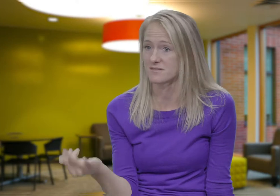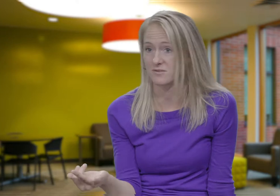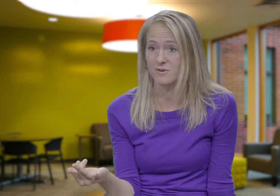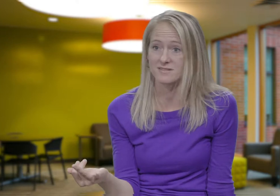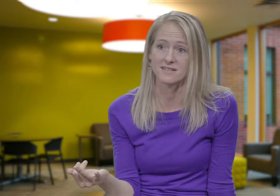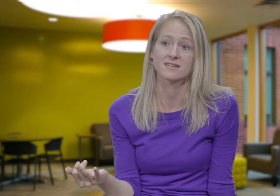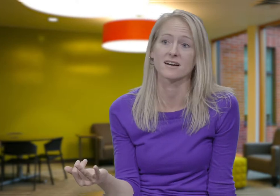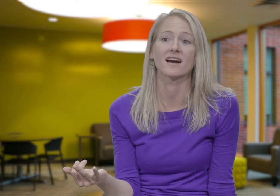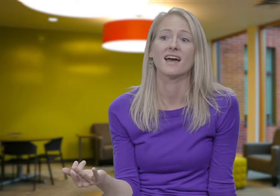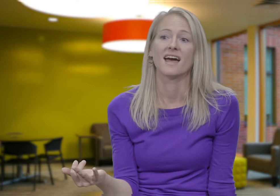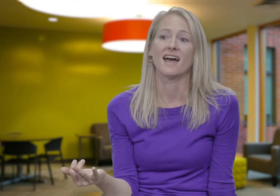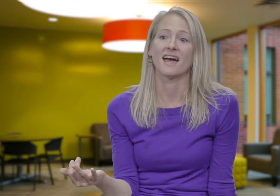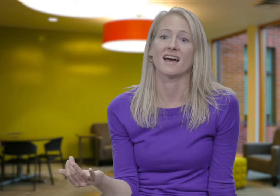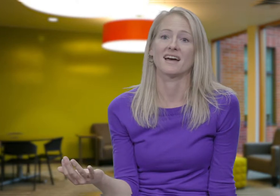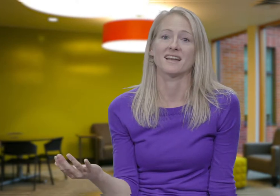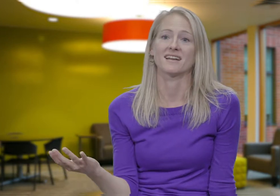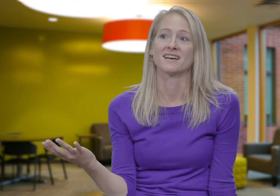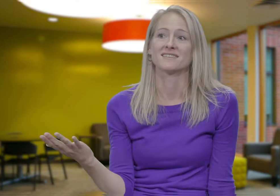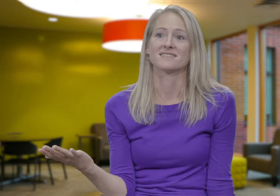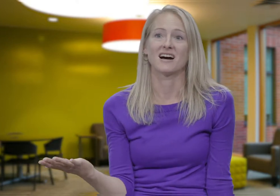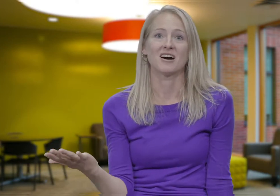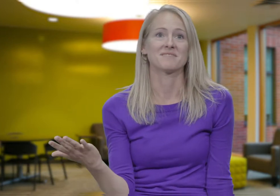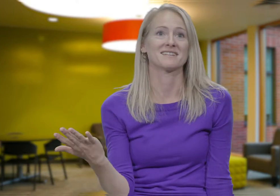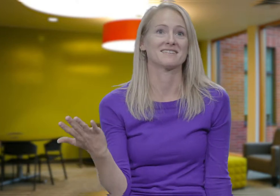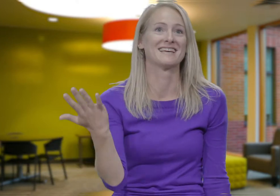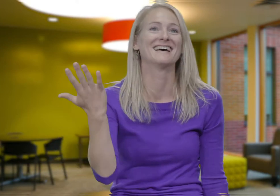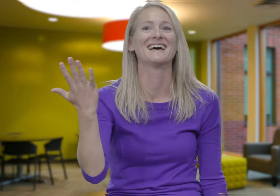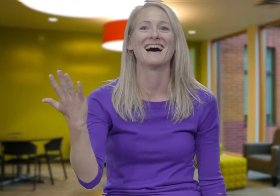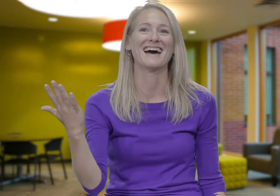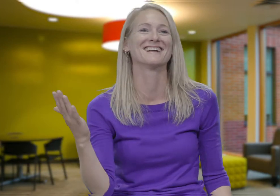stopped and just I'm like "well I don't know what you guys feel about